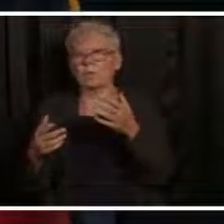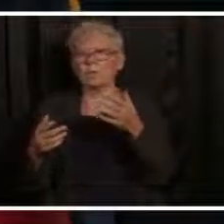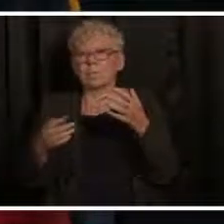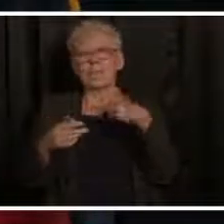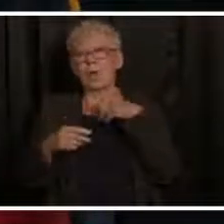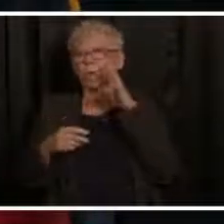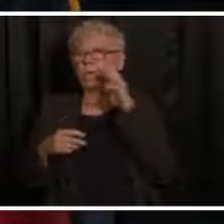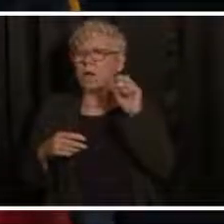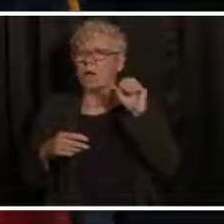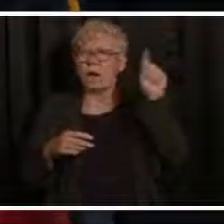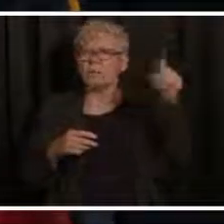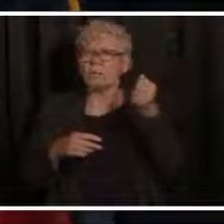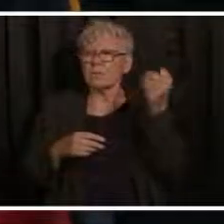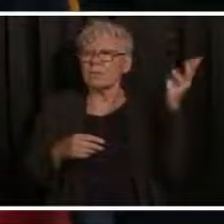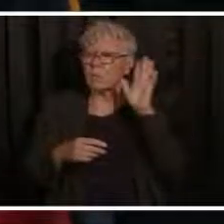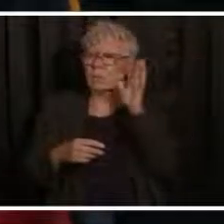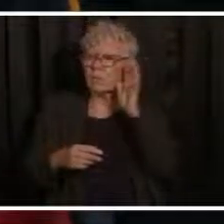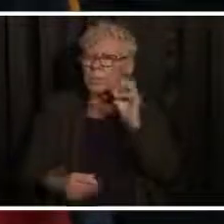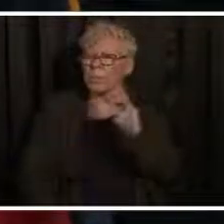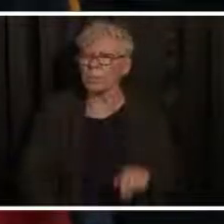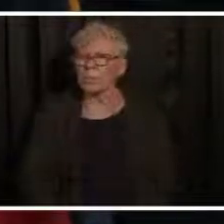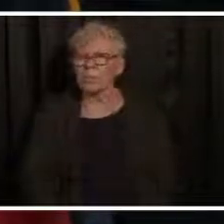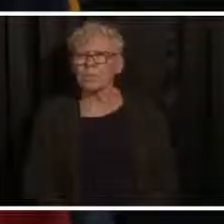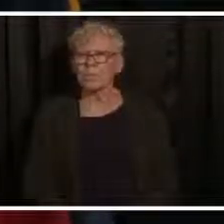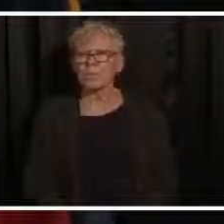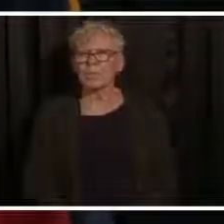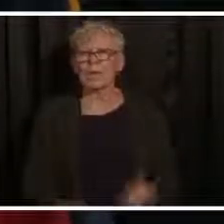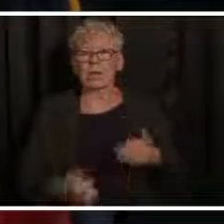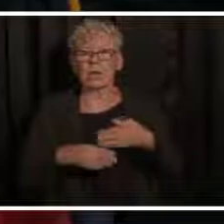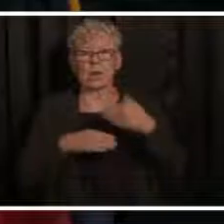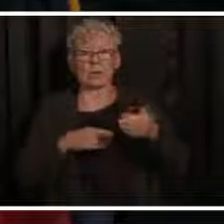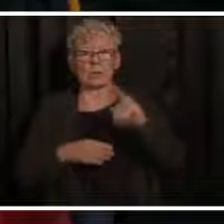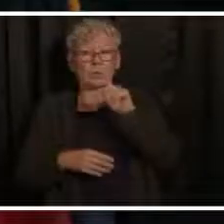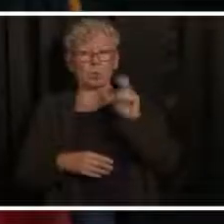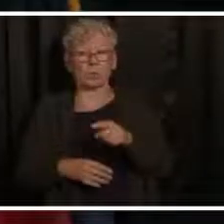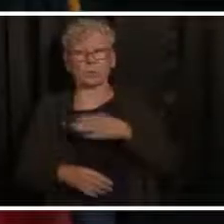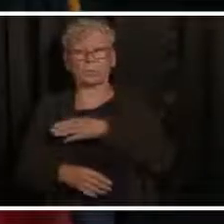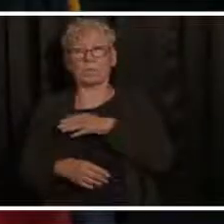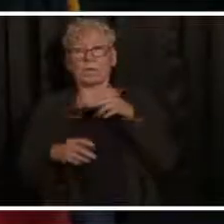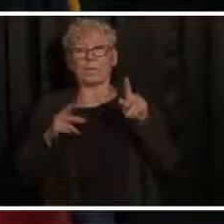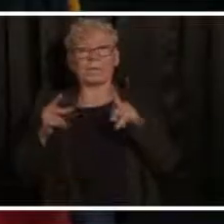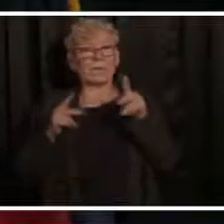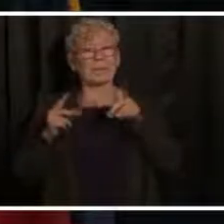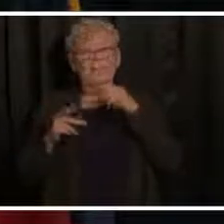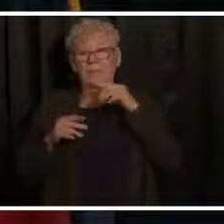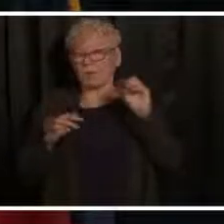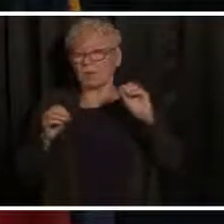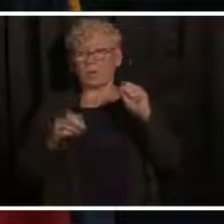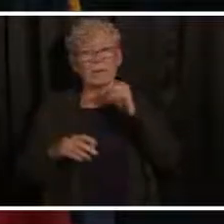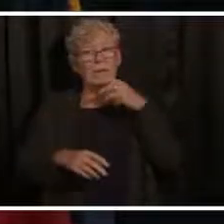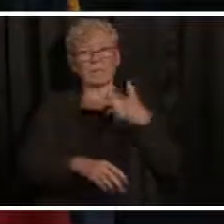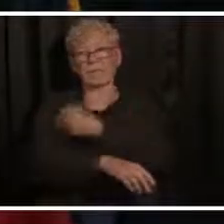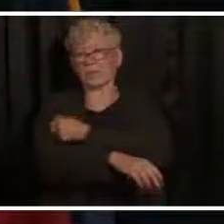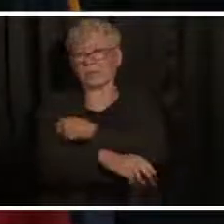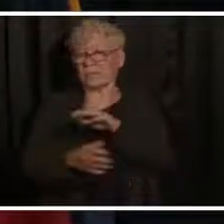those coming on the unvaccinated deaths and hospitalizations. Do you have a sense of what proportion of